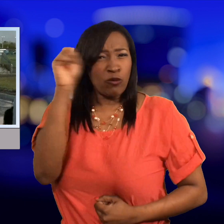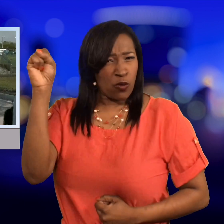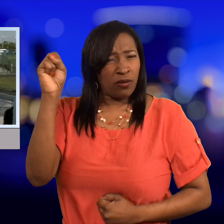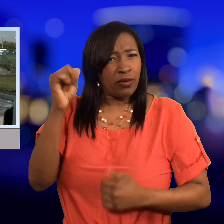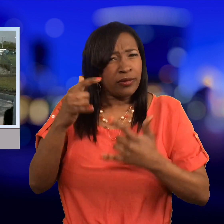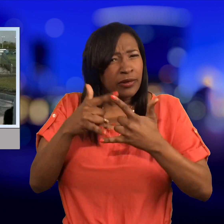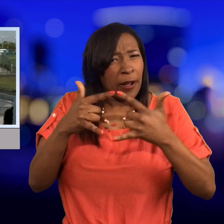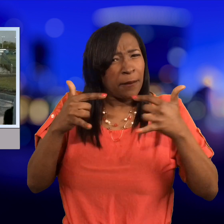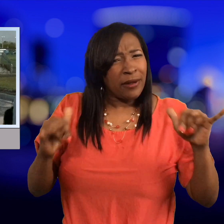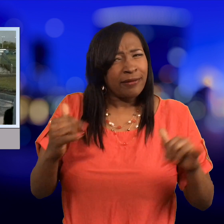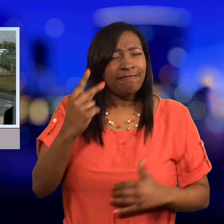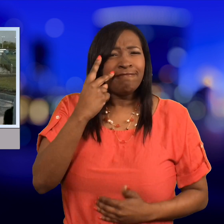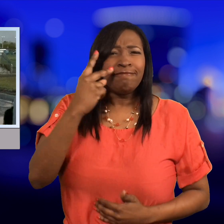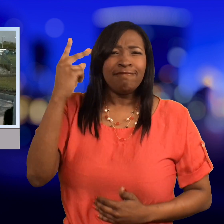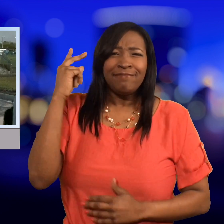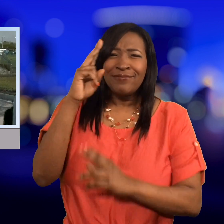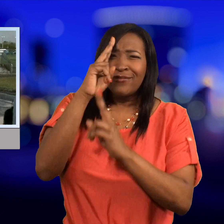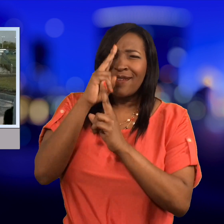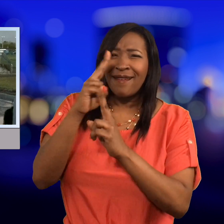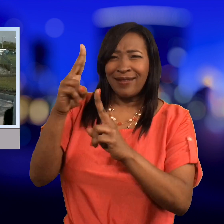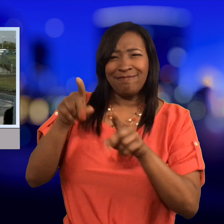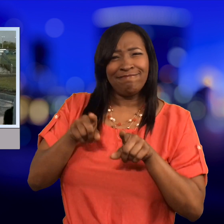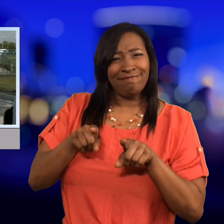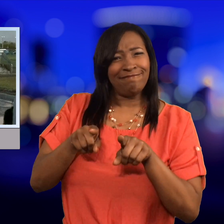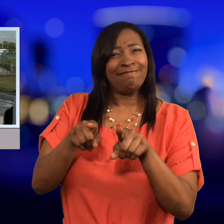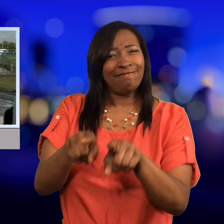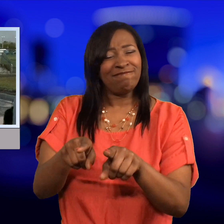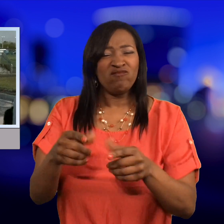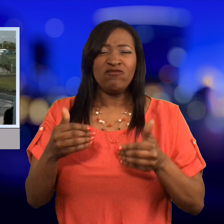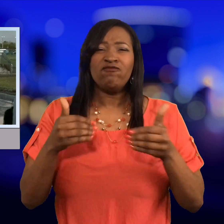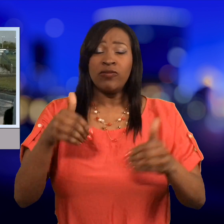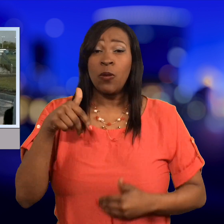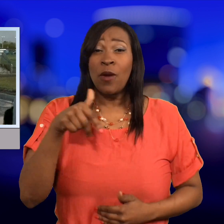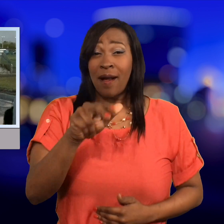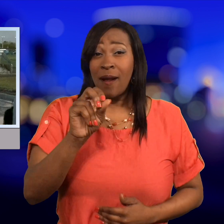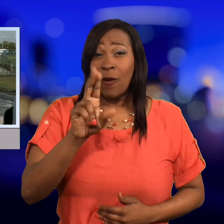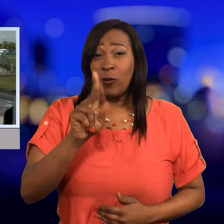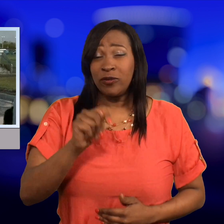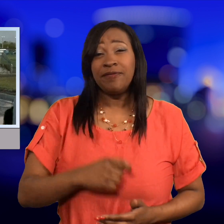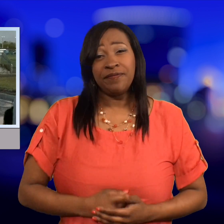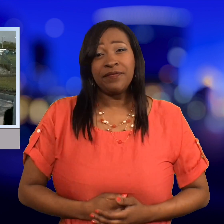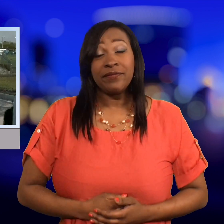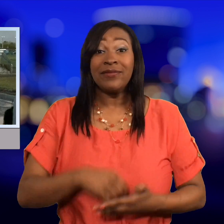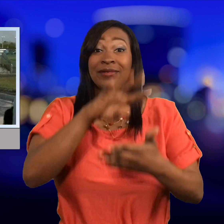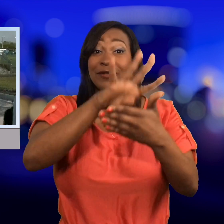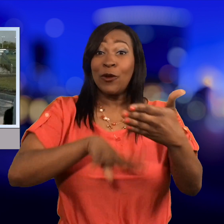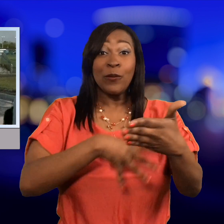The walkout is both a protest and a memorial.